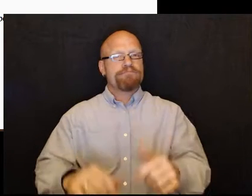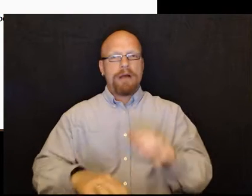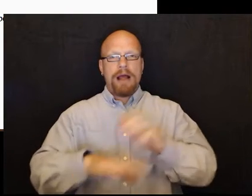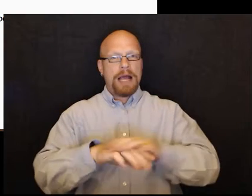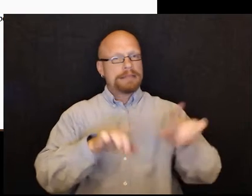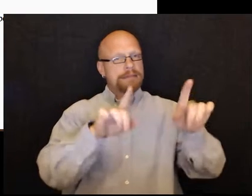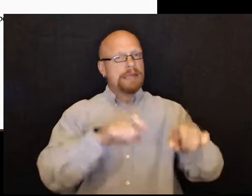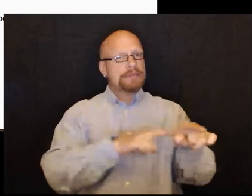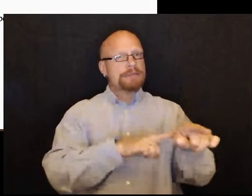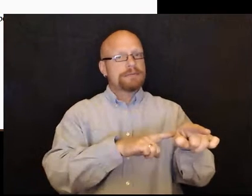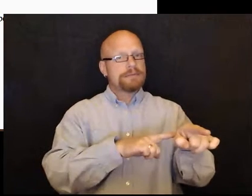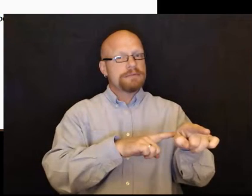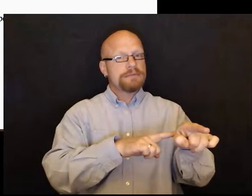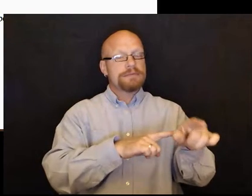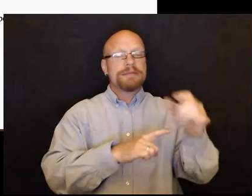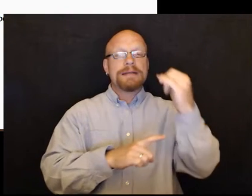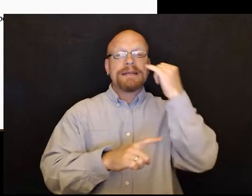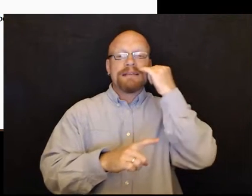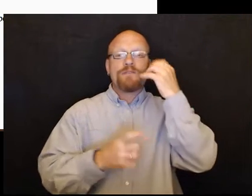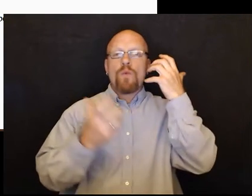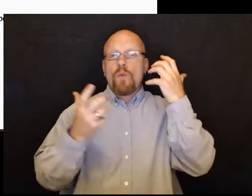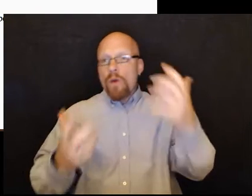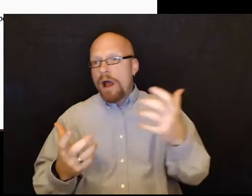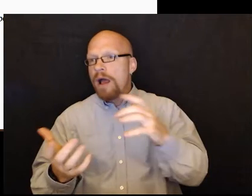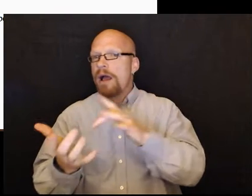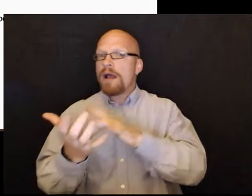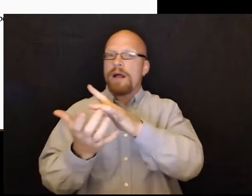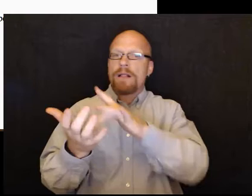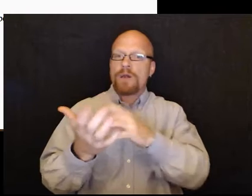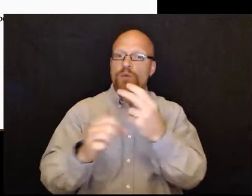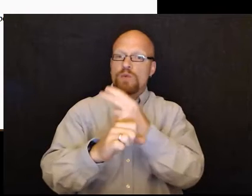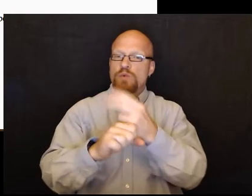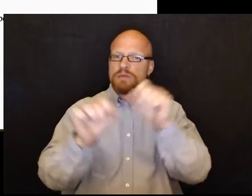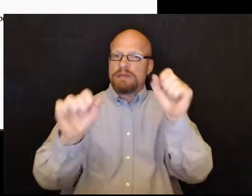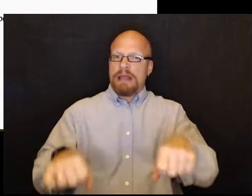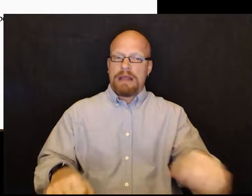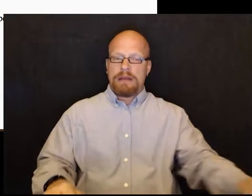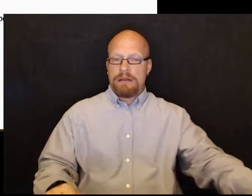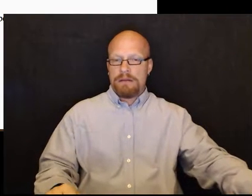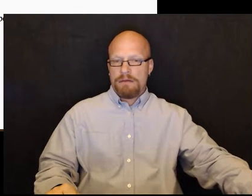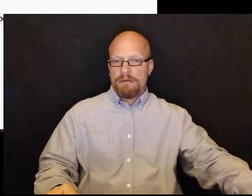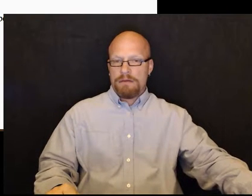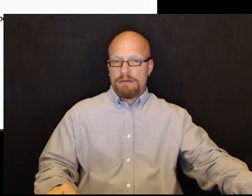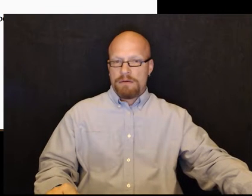ever really require a calculator and I don't allow graphing calculators